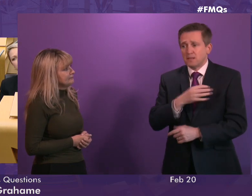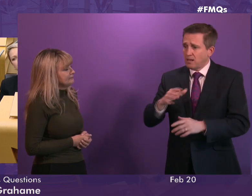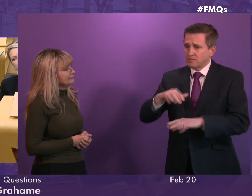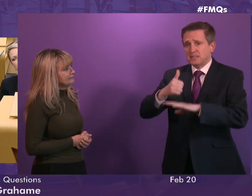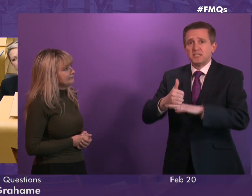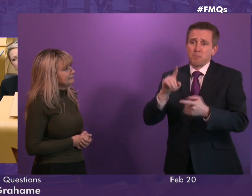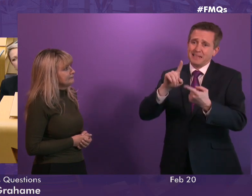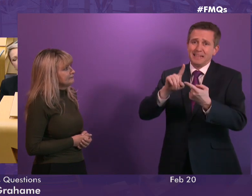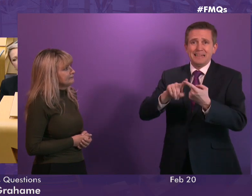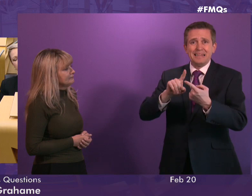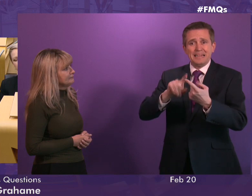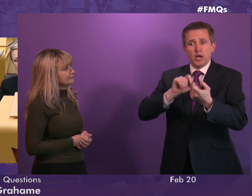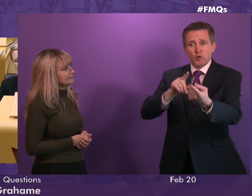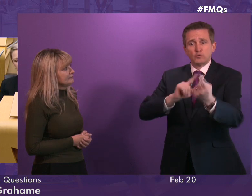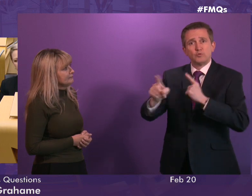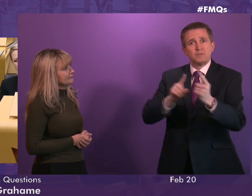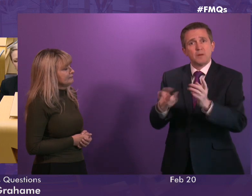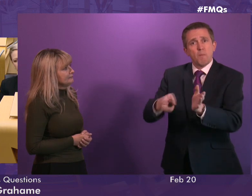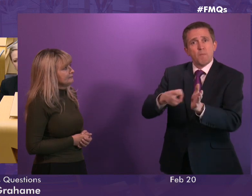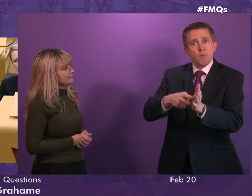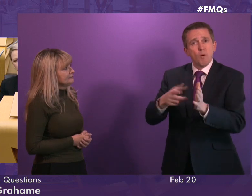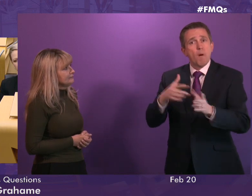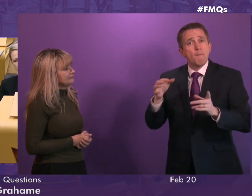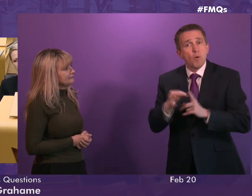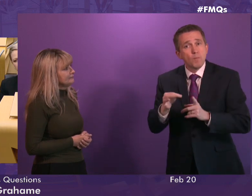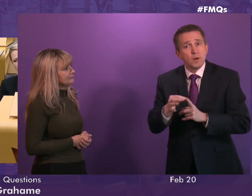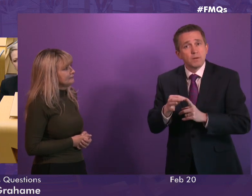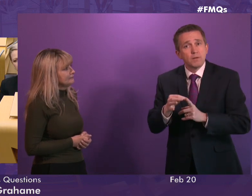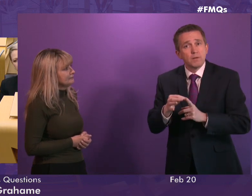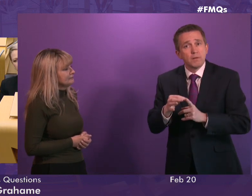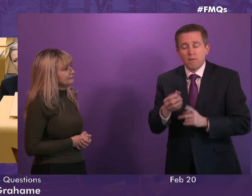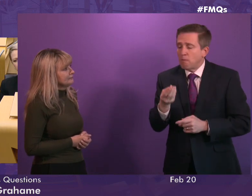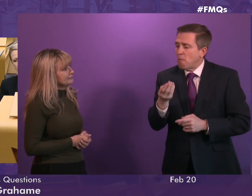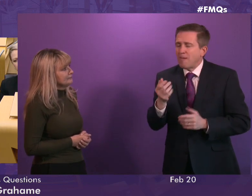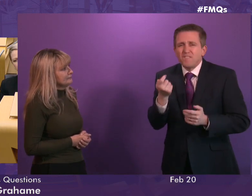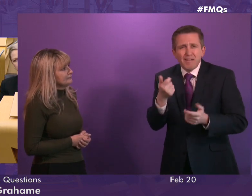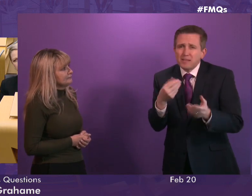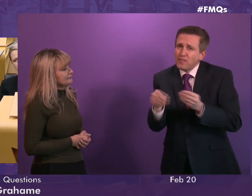as the means of securing a general practitioner appointment, with only a few exceptions. Constituents